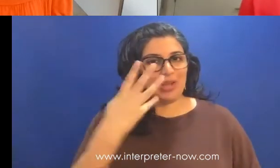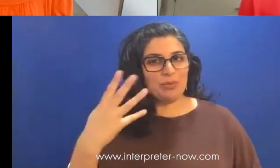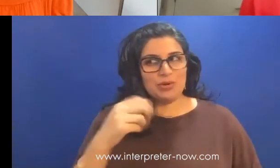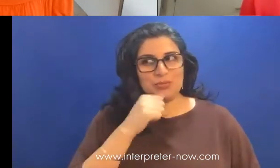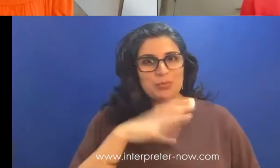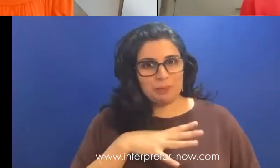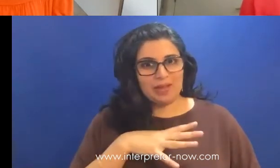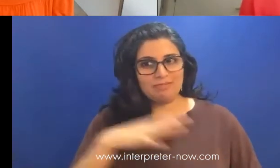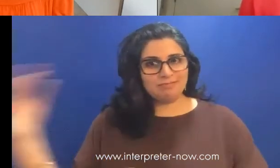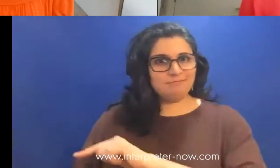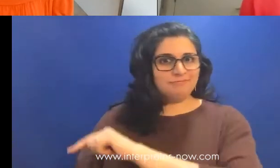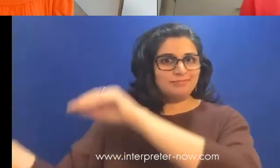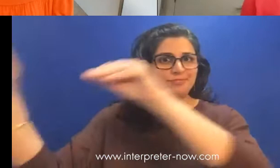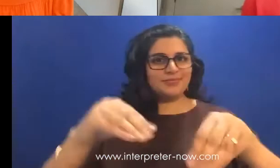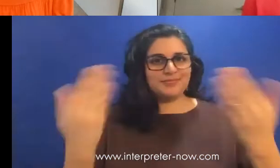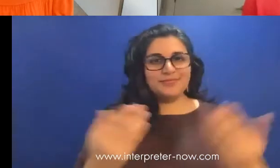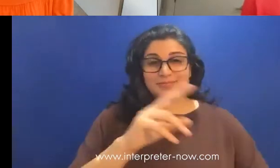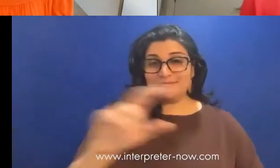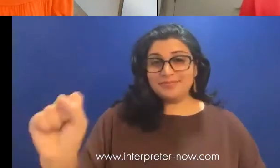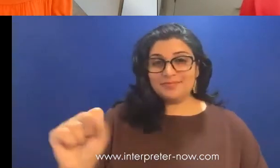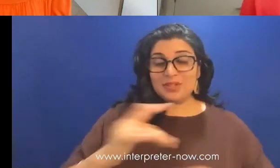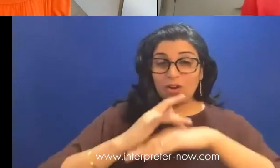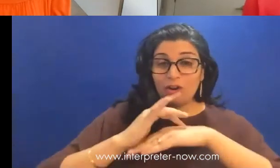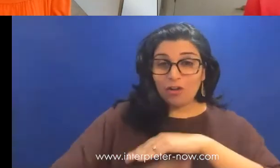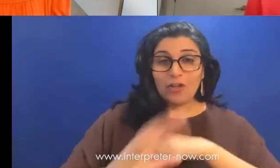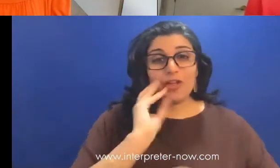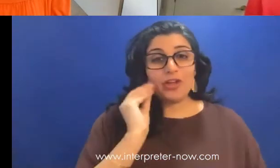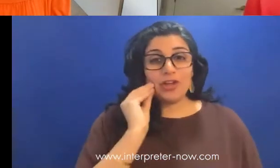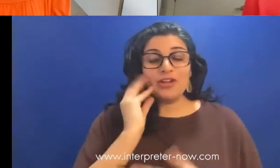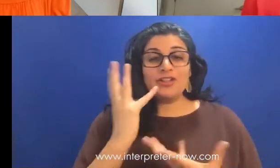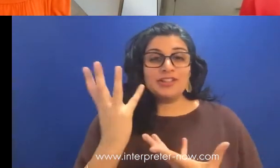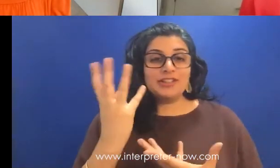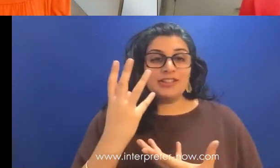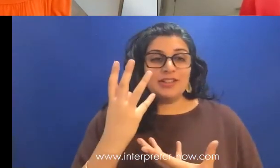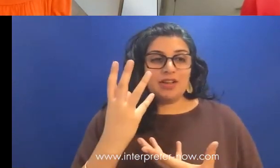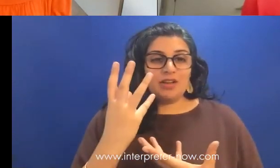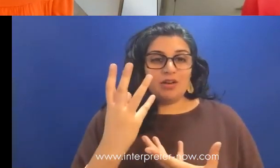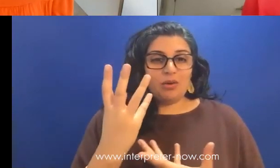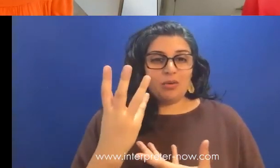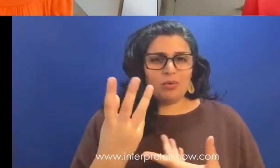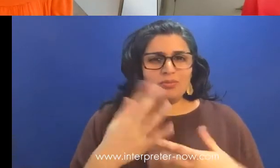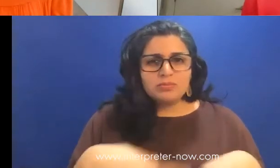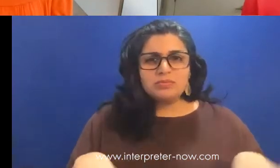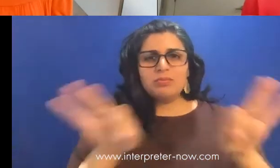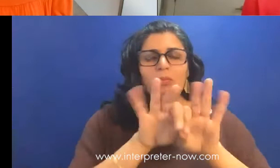And so, early experiences in my life also that I think were very informative into moving